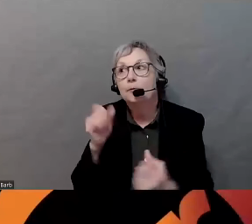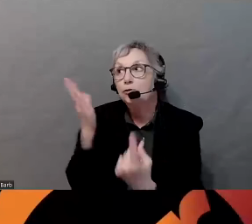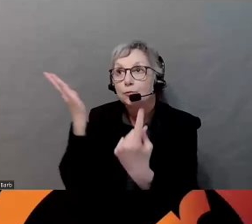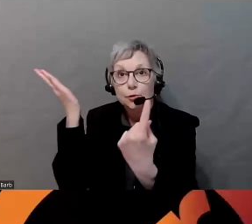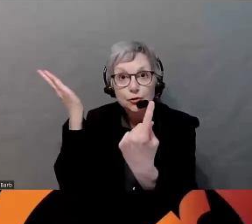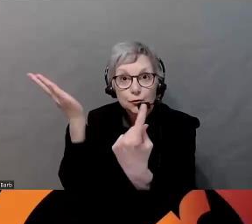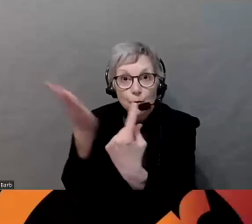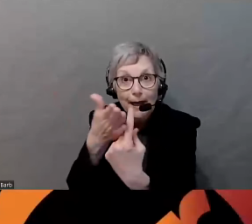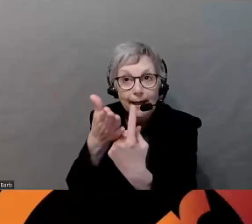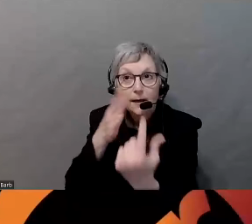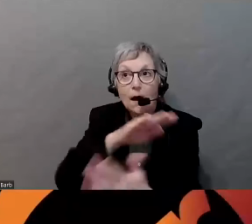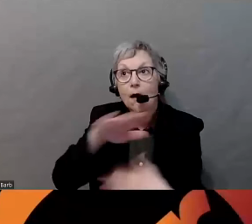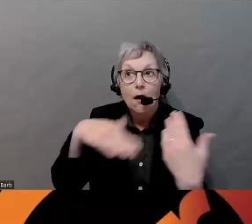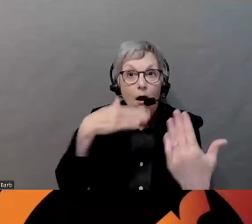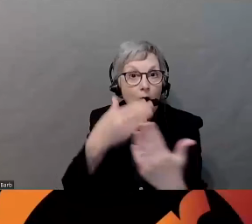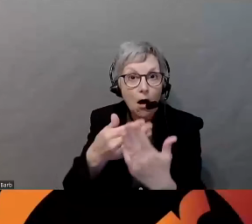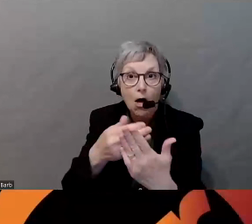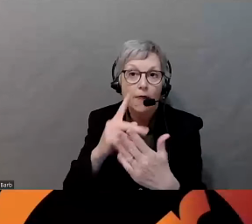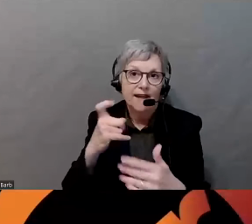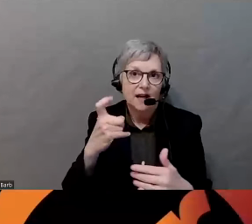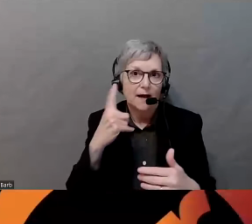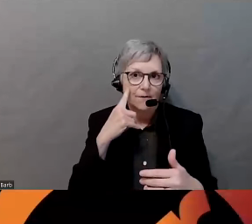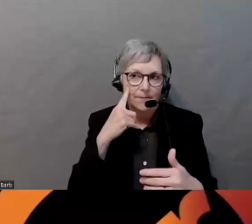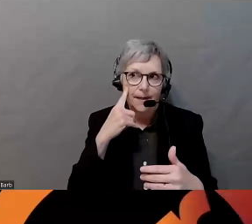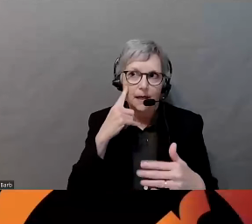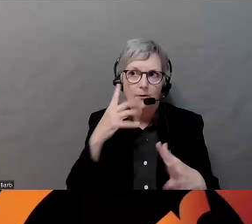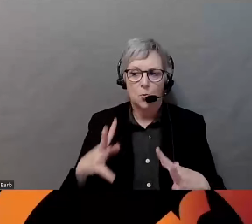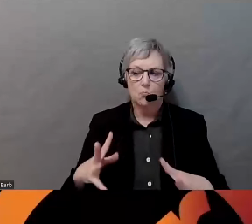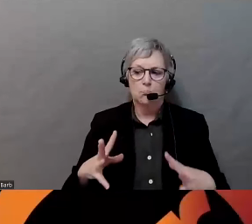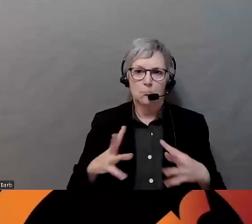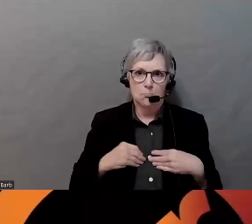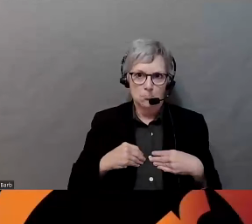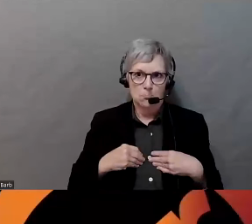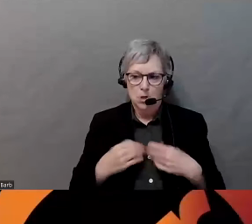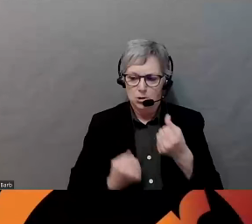TO TAKE UP THE STRATEGY AND SUPPORT THE IMPLEMENTATION.